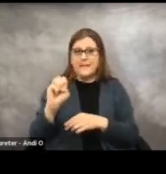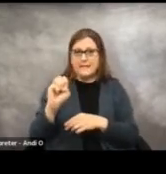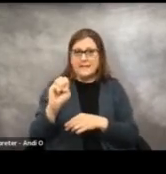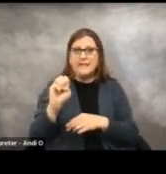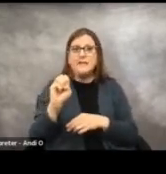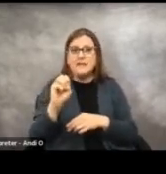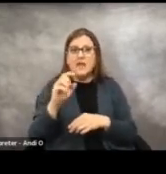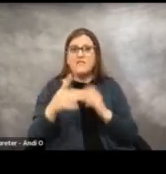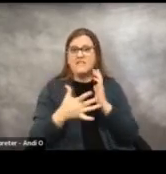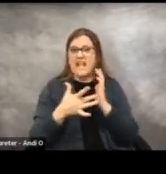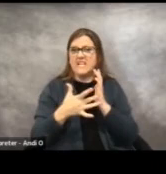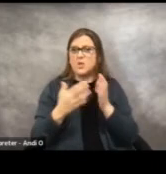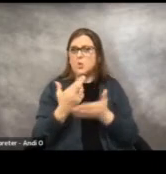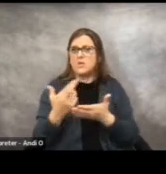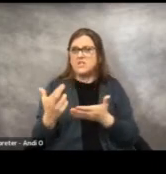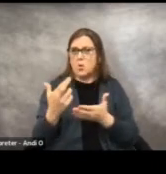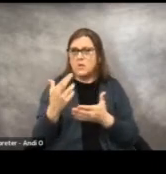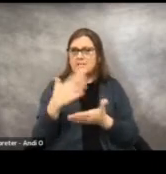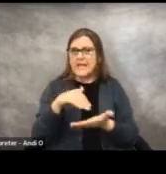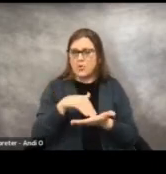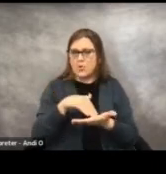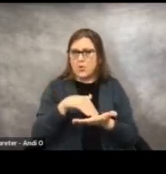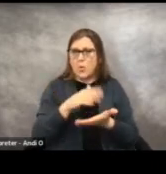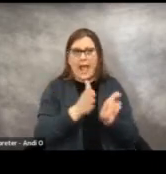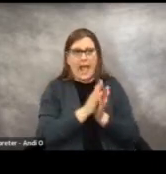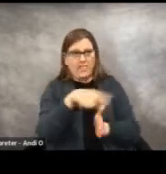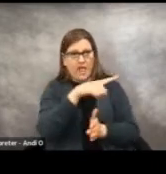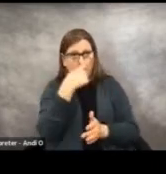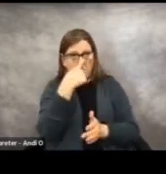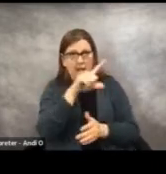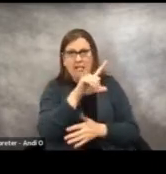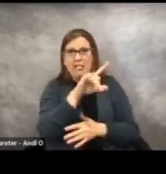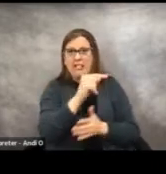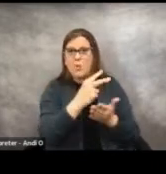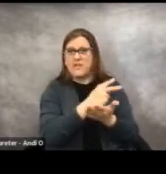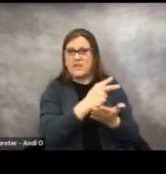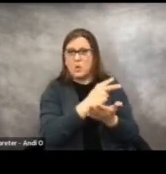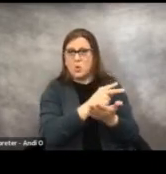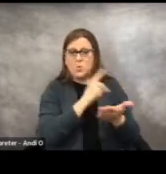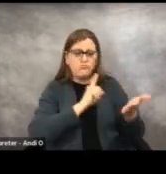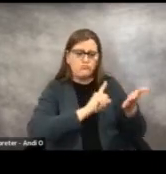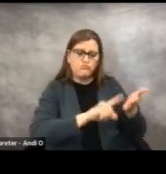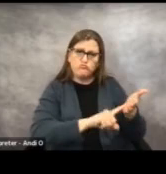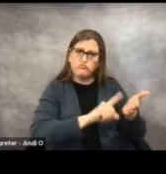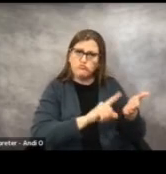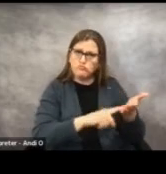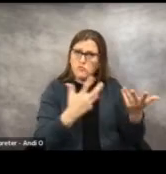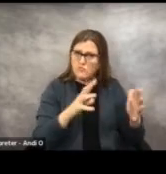Resource Center, we asked them to conduct a literature review to see if there's research regarding this intersection and